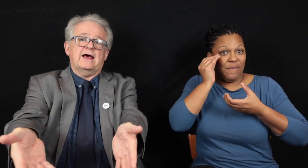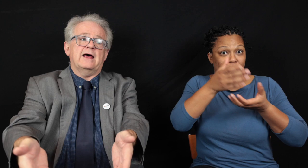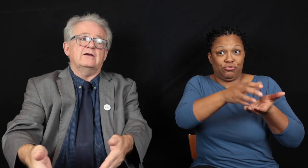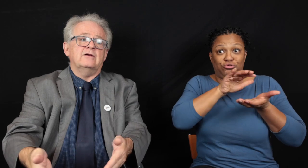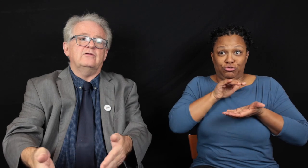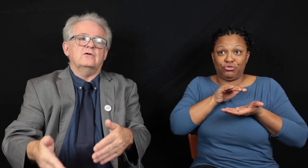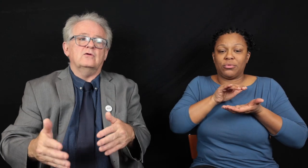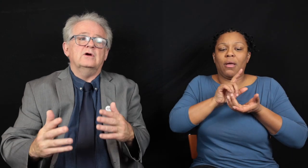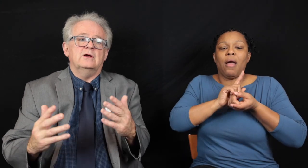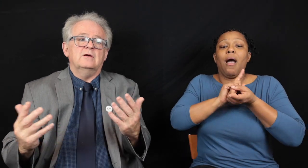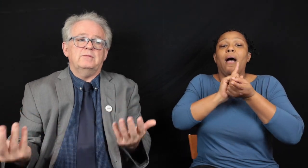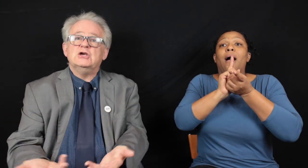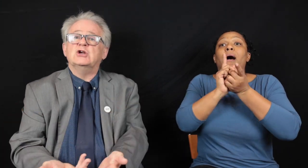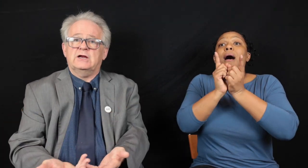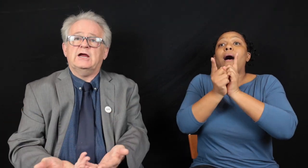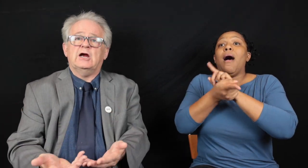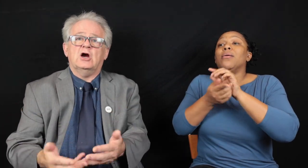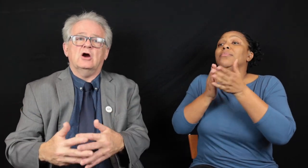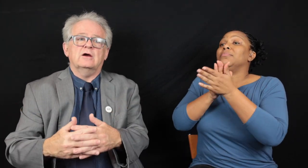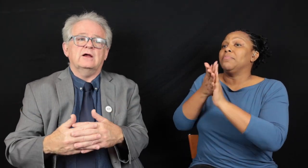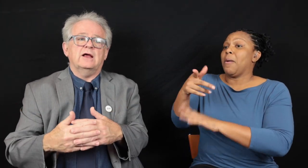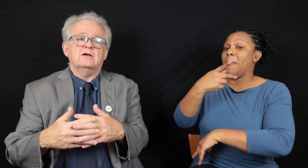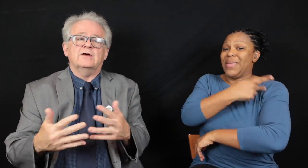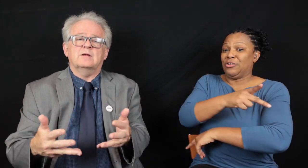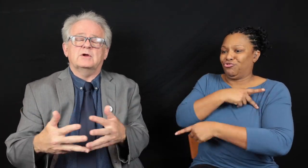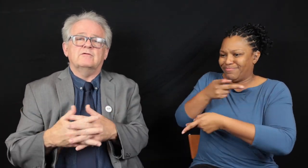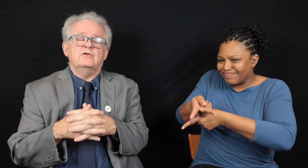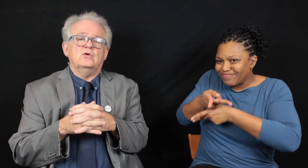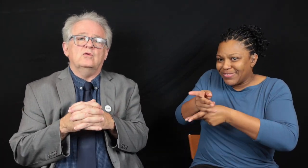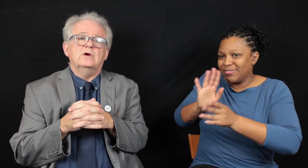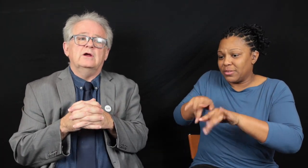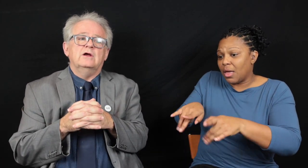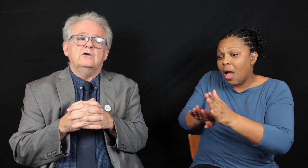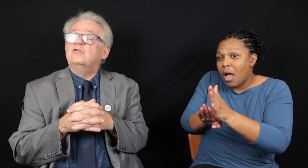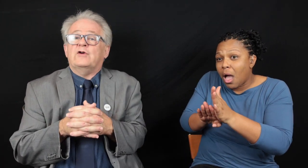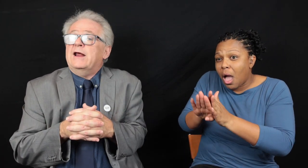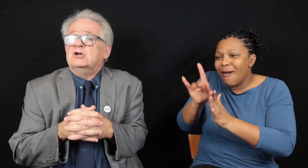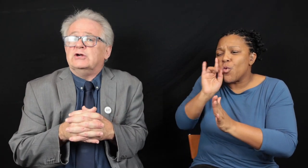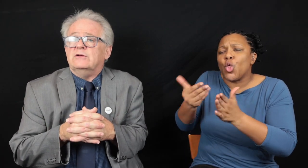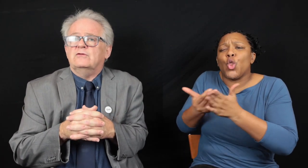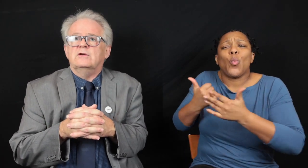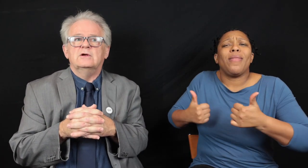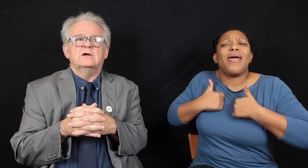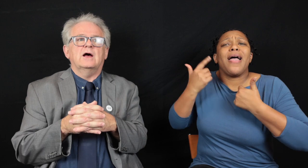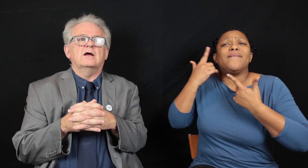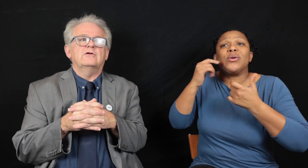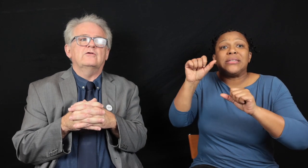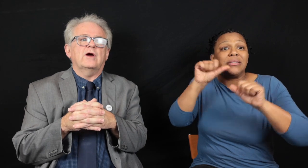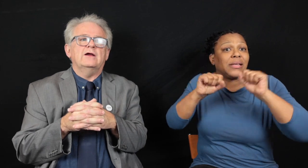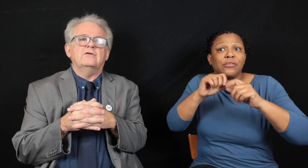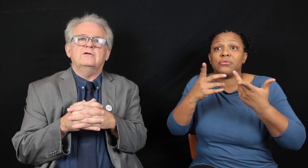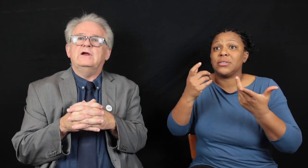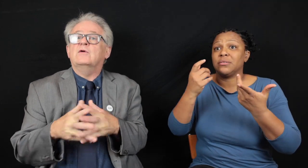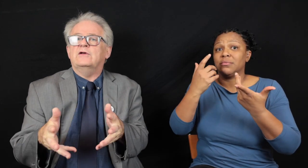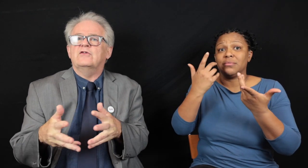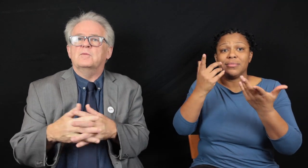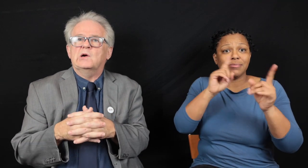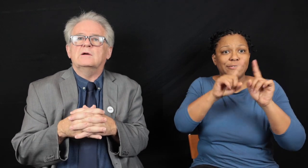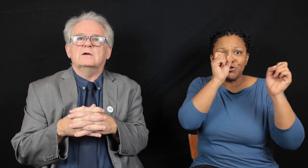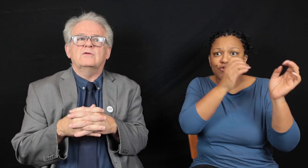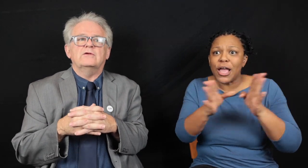that into patient care and development of new strategies. To try to decrease the burden that